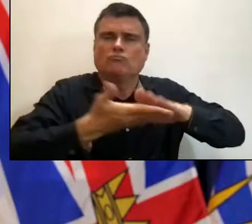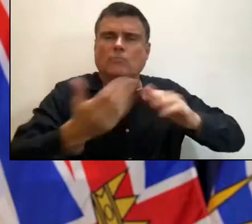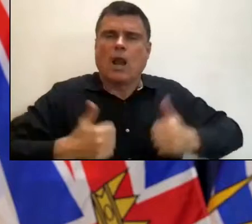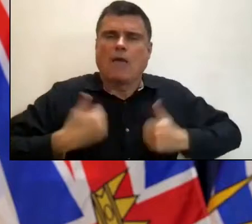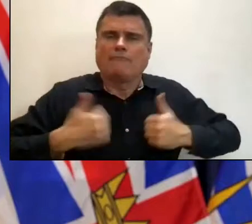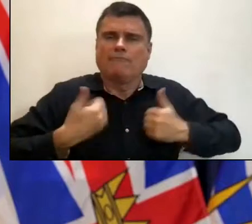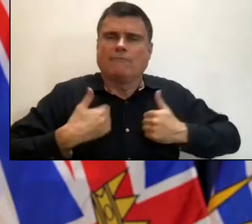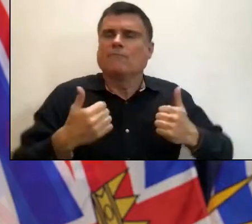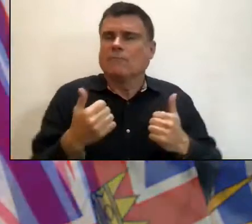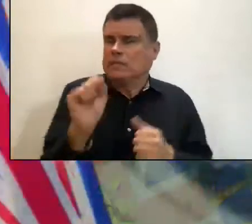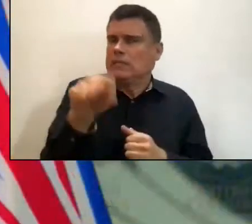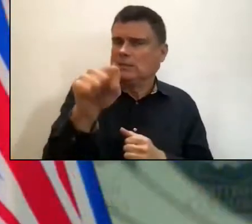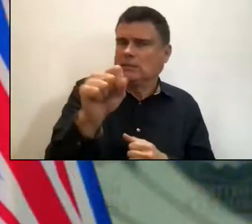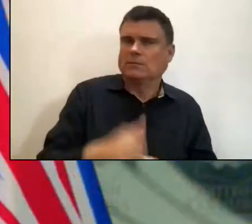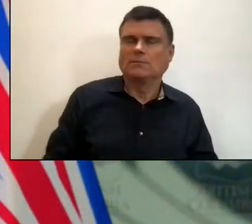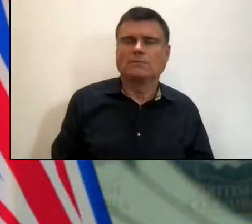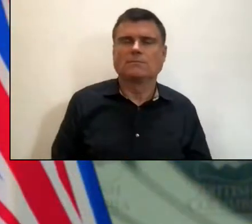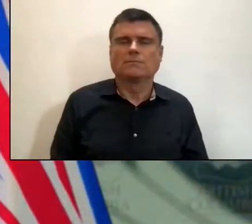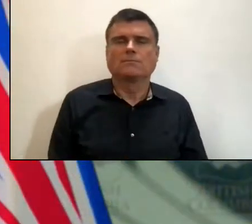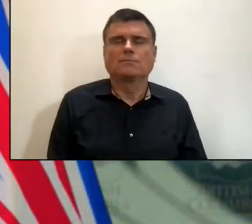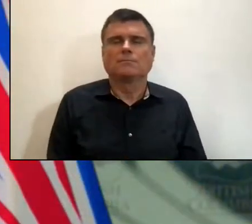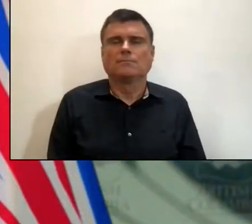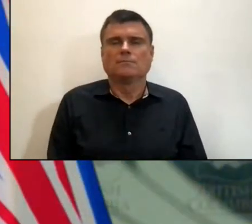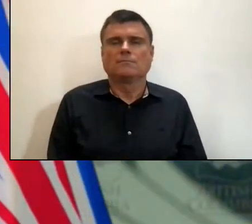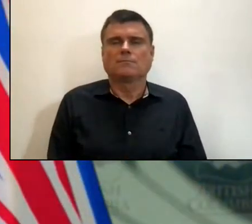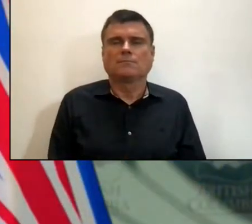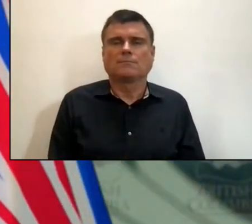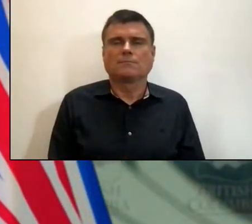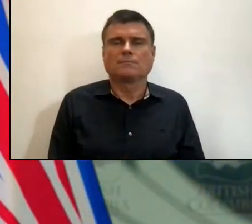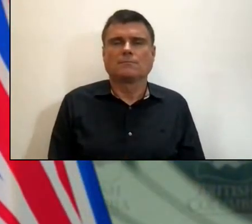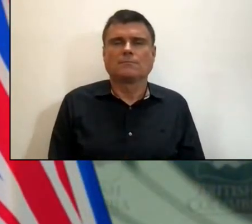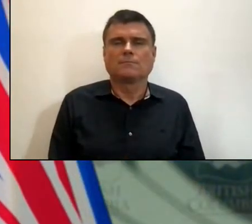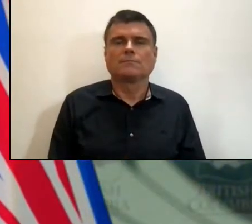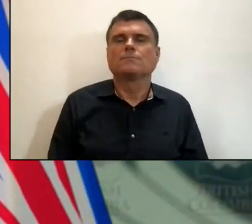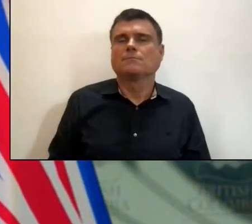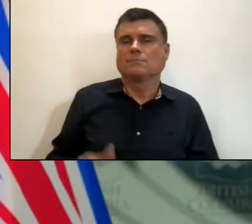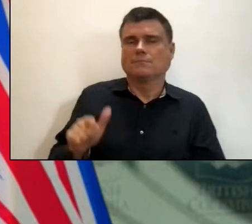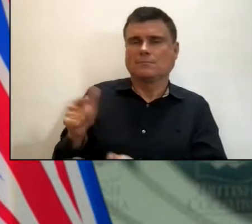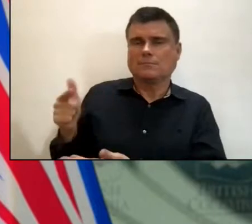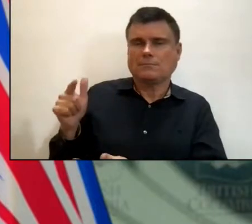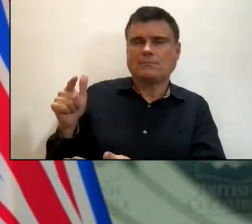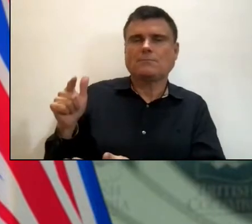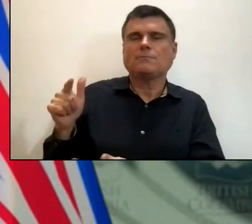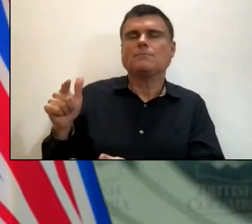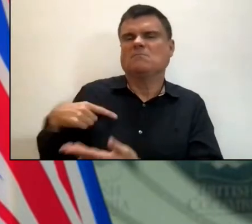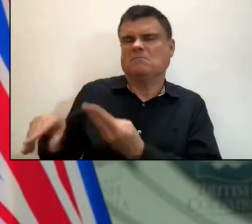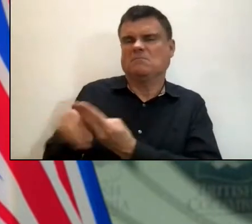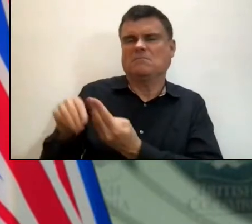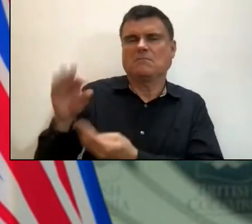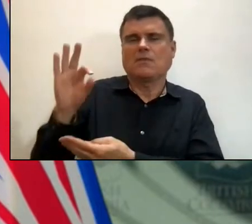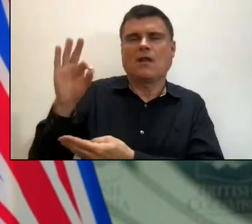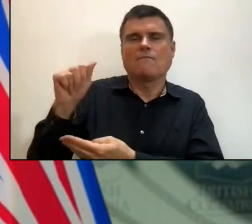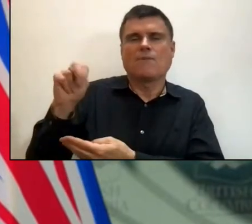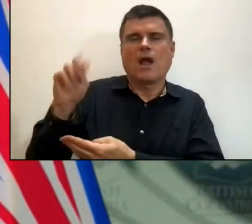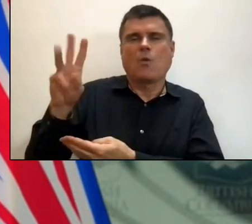Minister farnworth, go ahead. And what minister Dicks said is correct. The COVID working cabinet